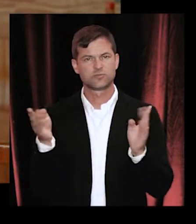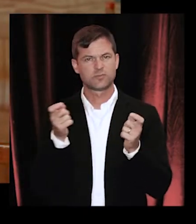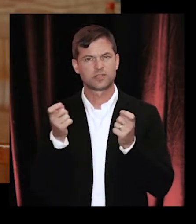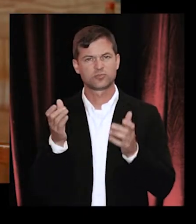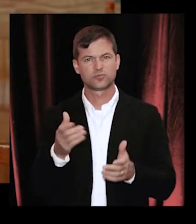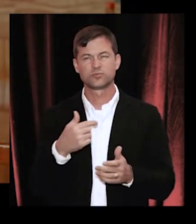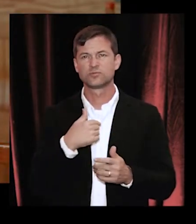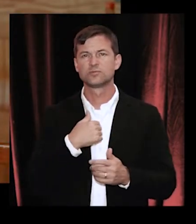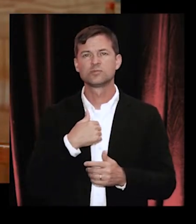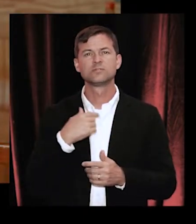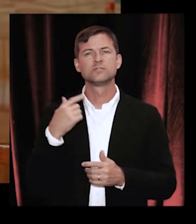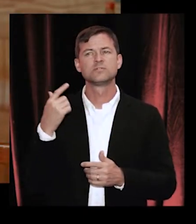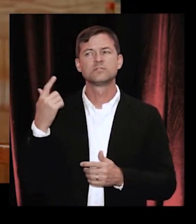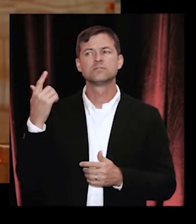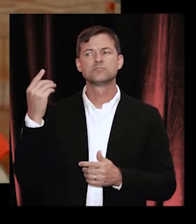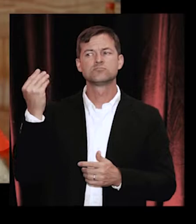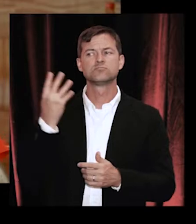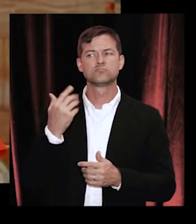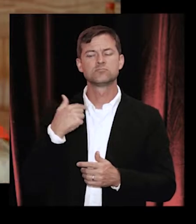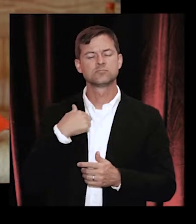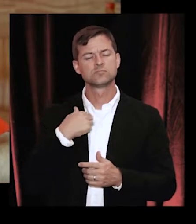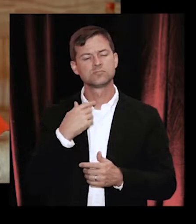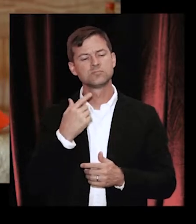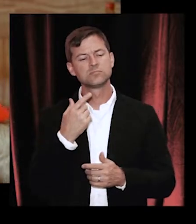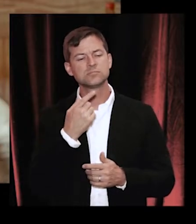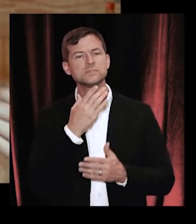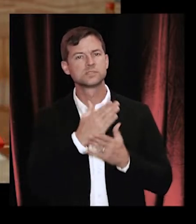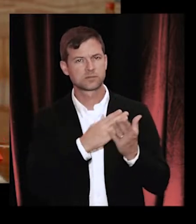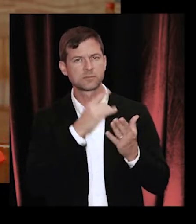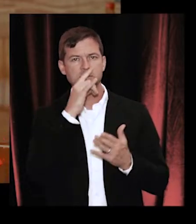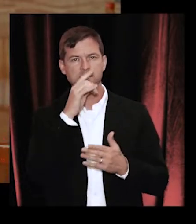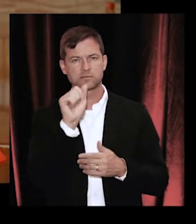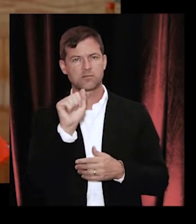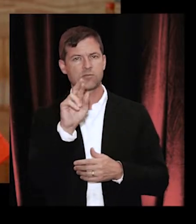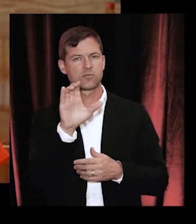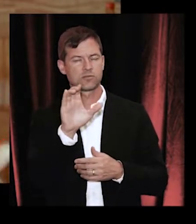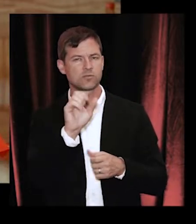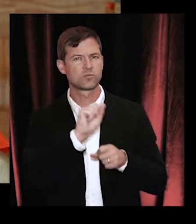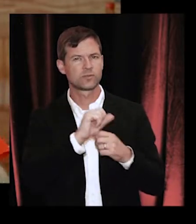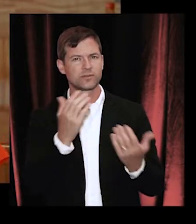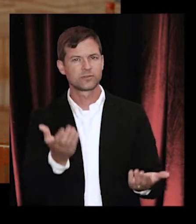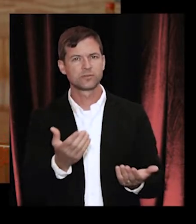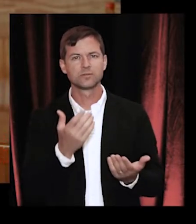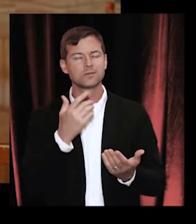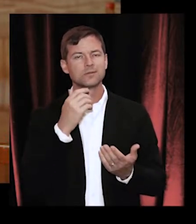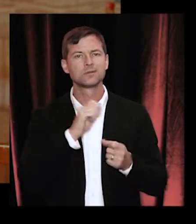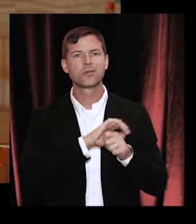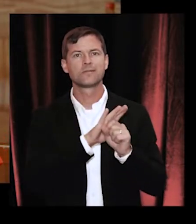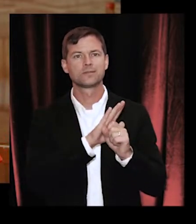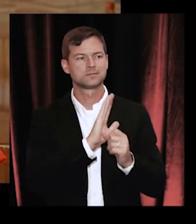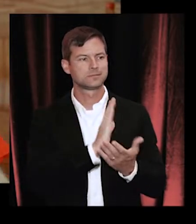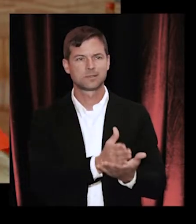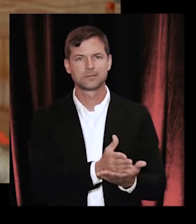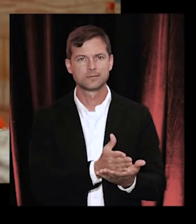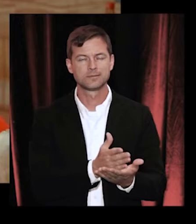the ARC that would work here because the pandemic, it had stopped. it had stopped. So once everything got back to some normalcy, you know, So it's once everything got back to some normalcy, you know.